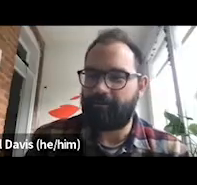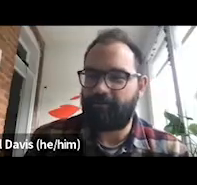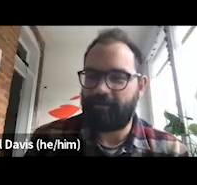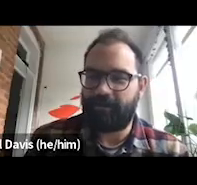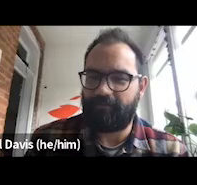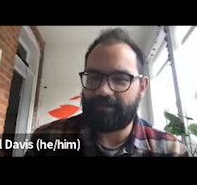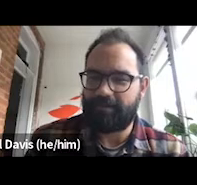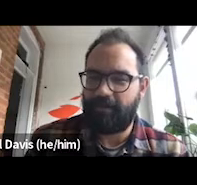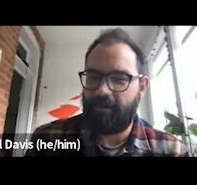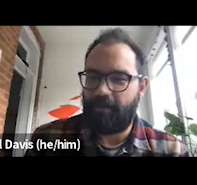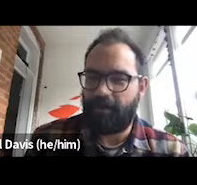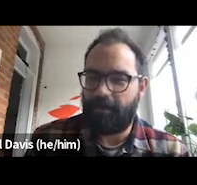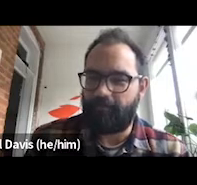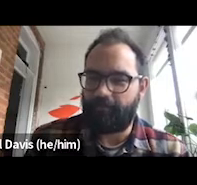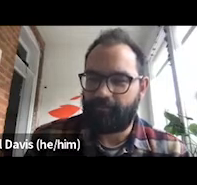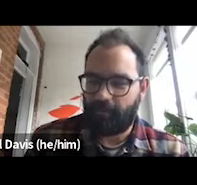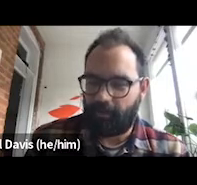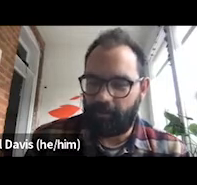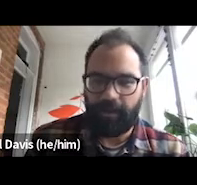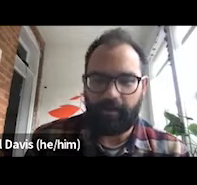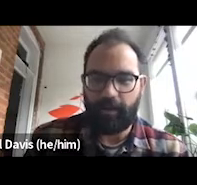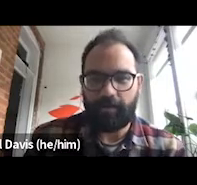It comes up? Cool. Hi I'm Phil Davis.